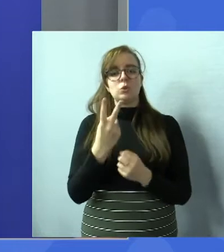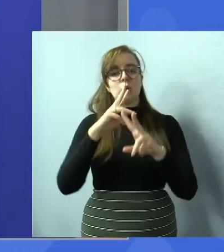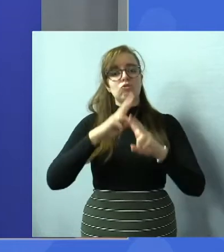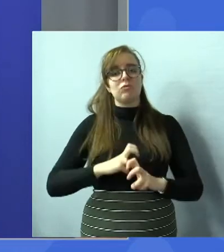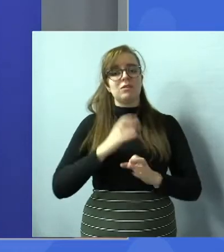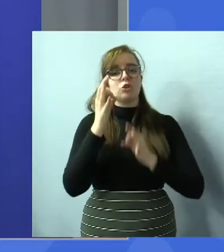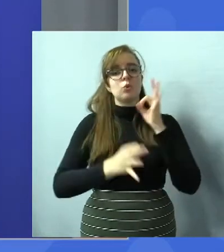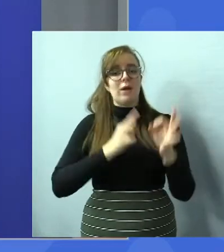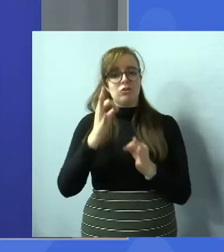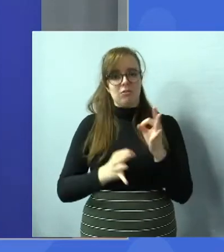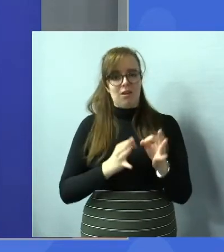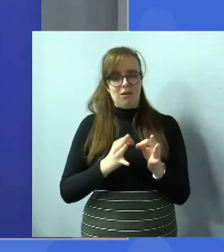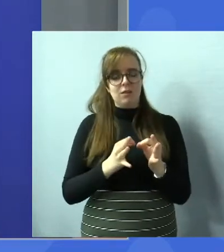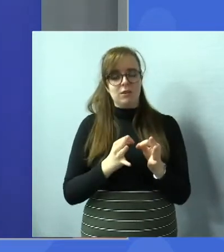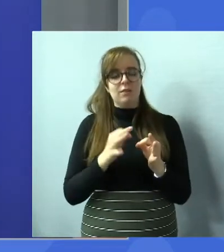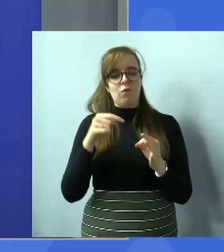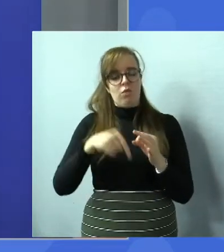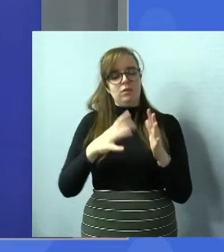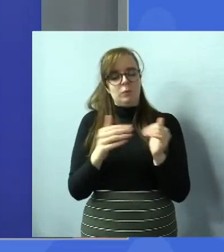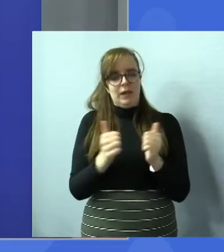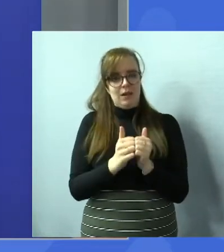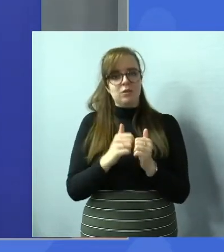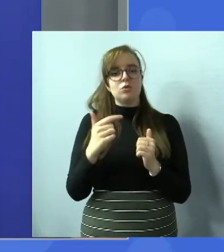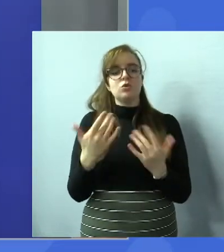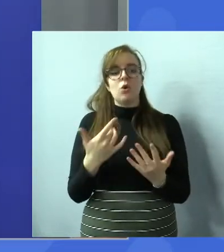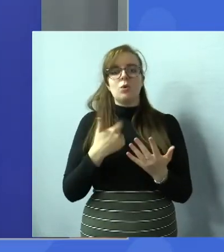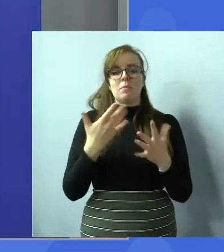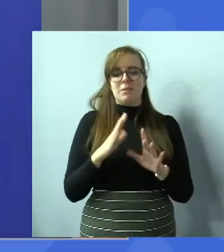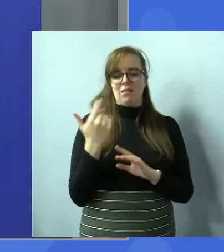for this weekend so again we've done that in the past two weekends and we'll